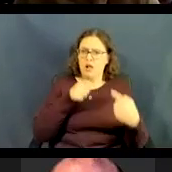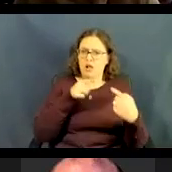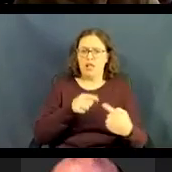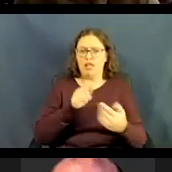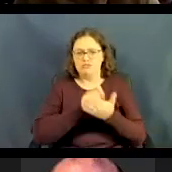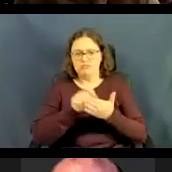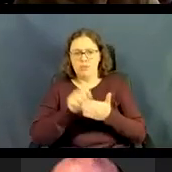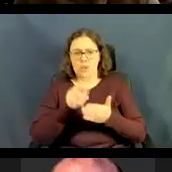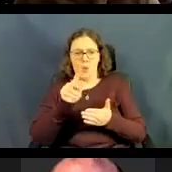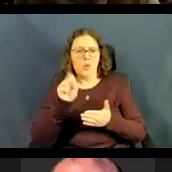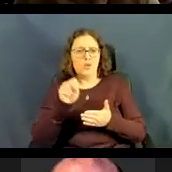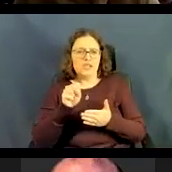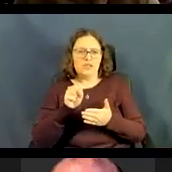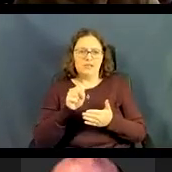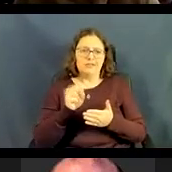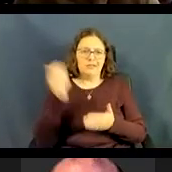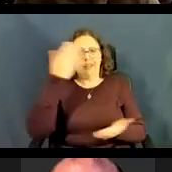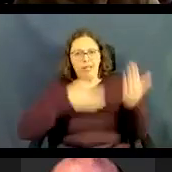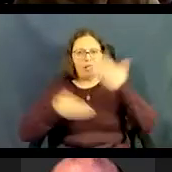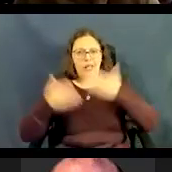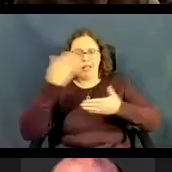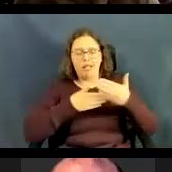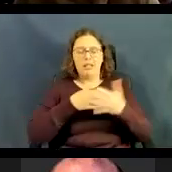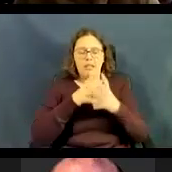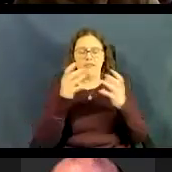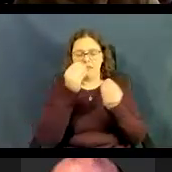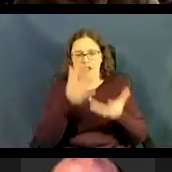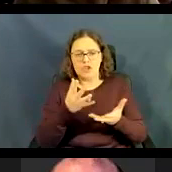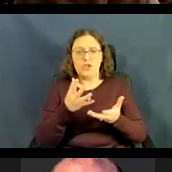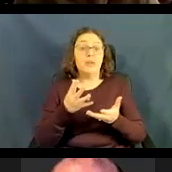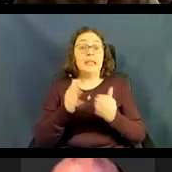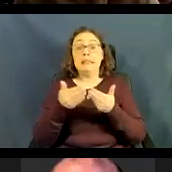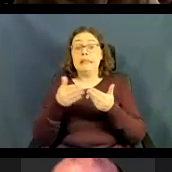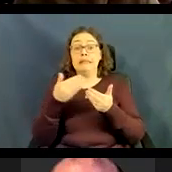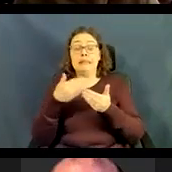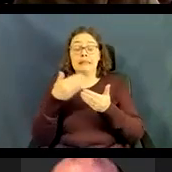When you select make a copy, going to click it. A new screen will appear.